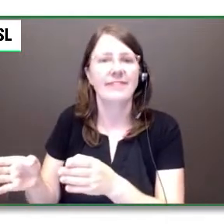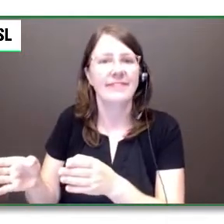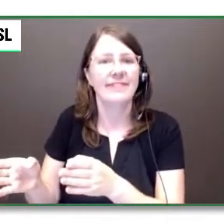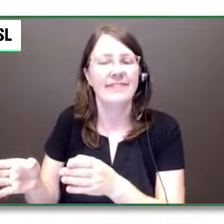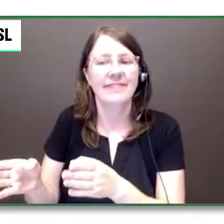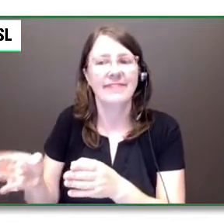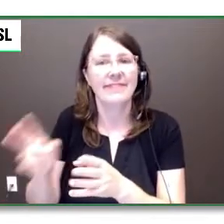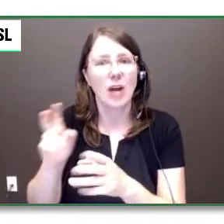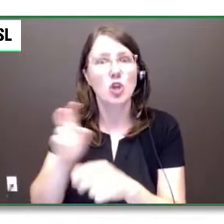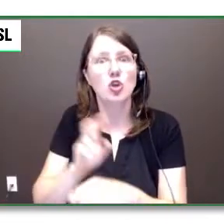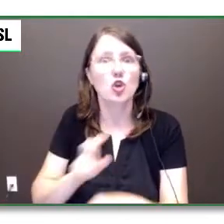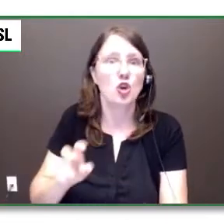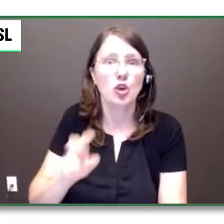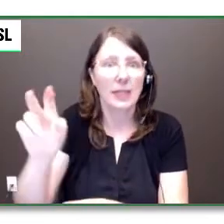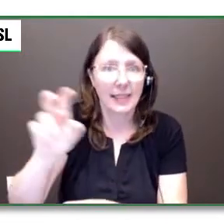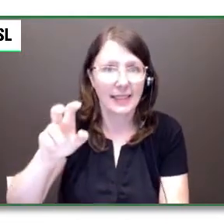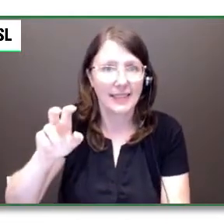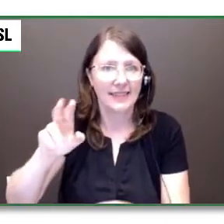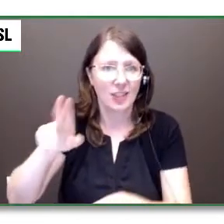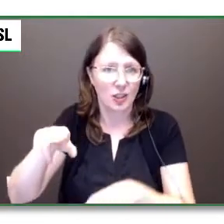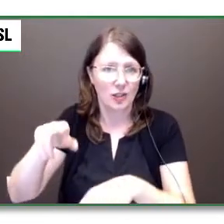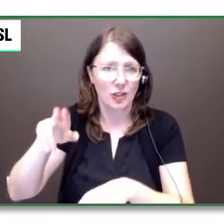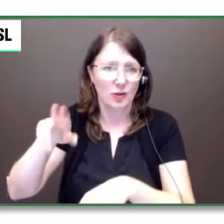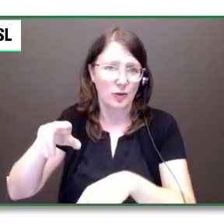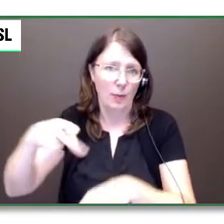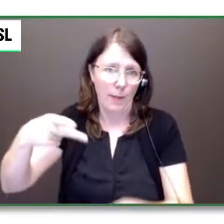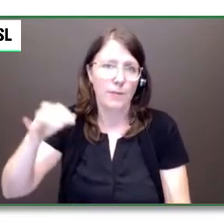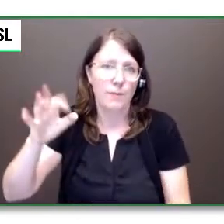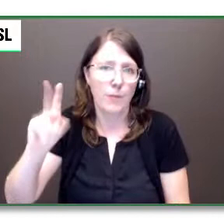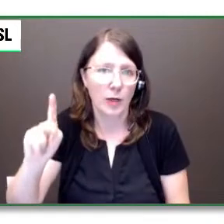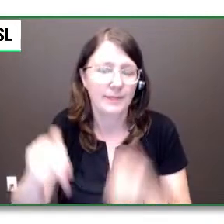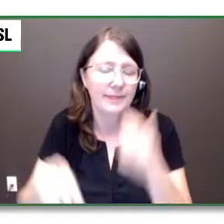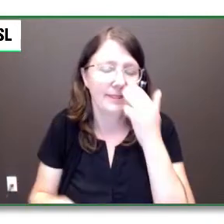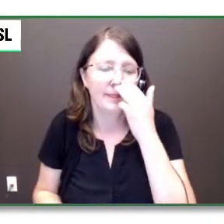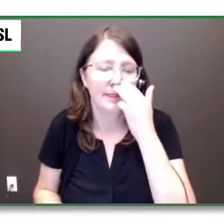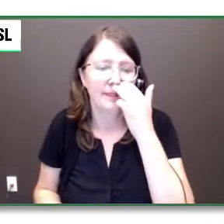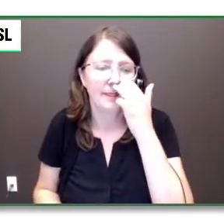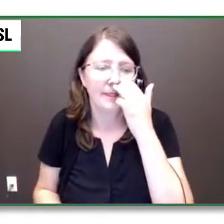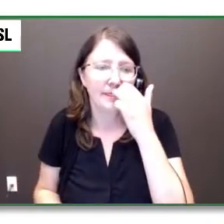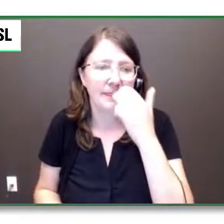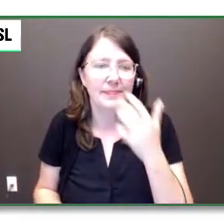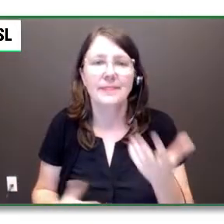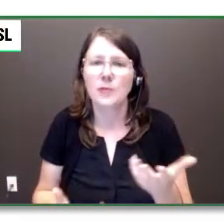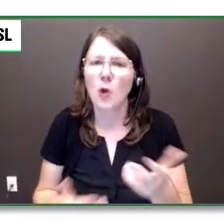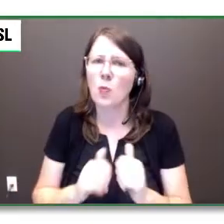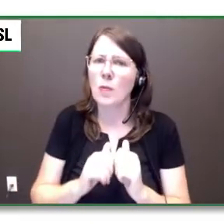of the idea of how do we understand the um that experience through the eyes of